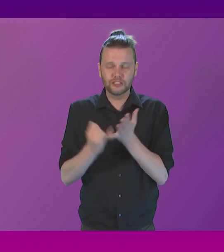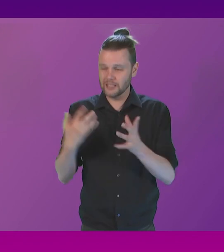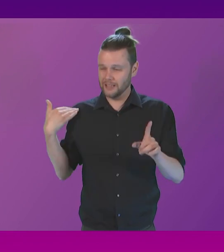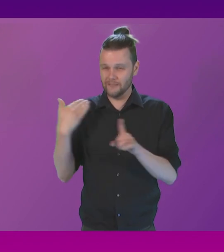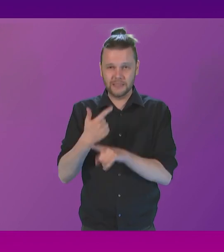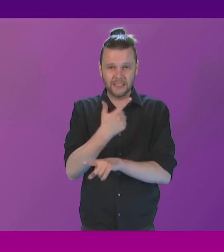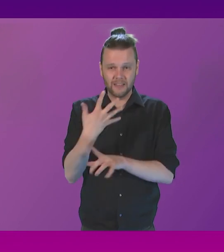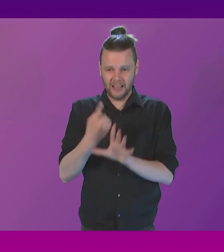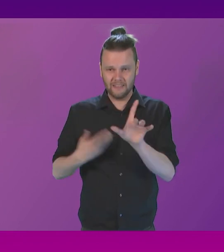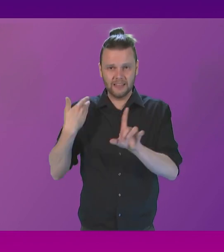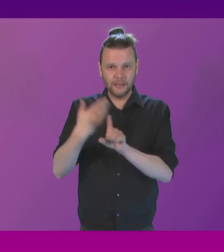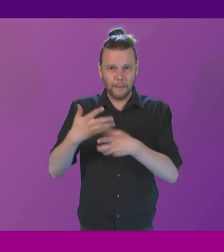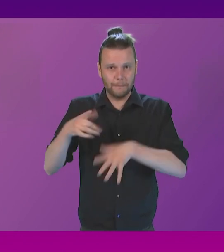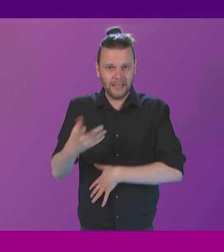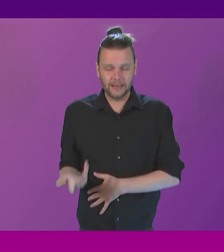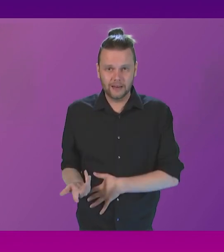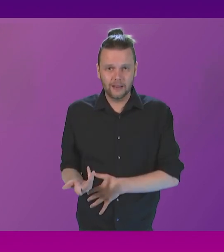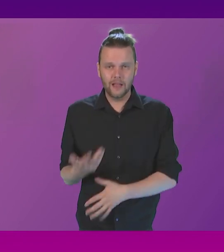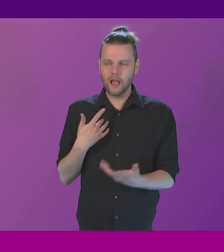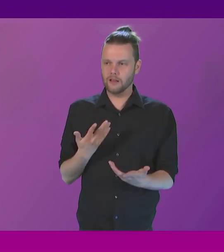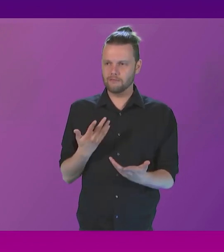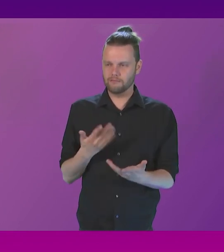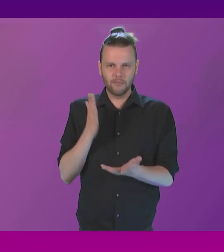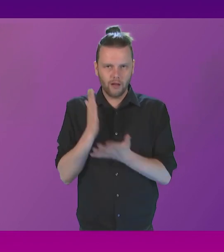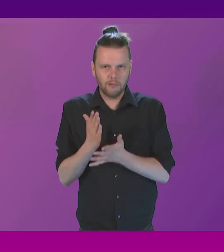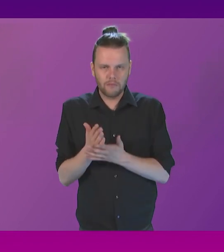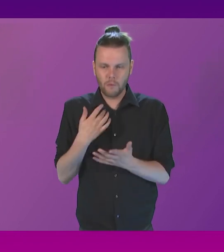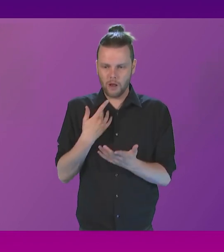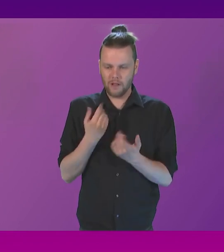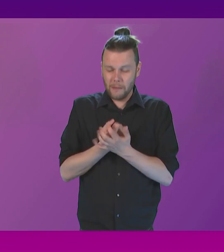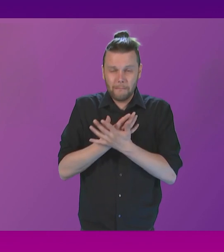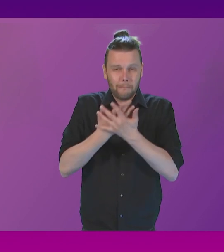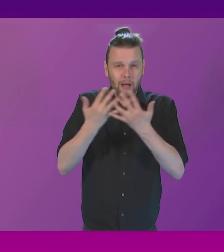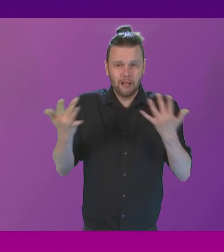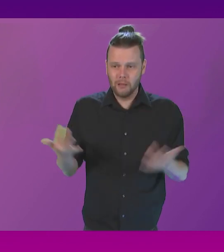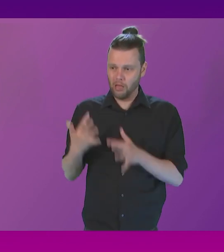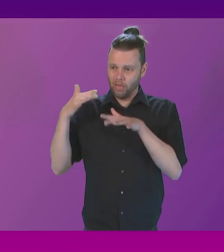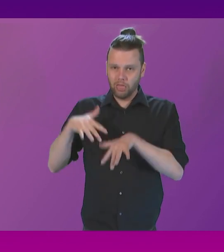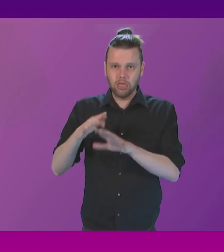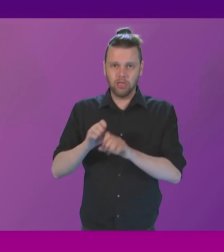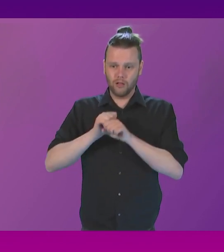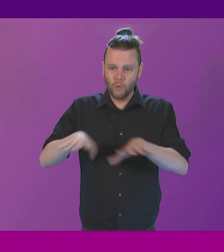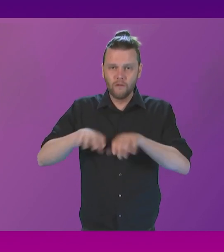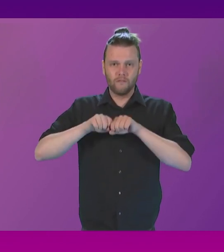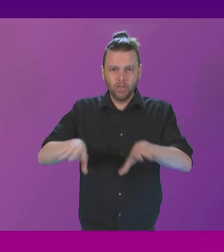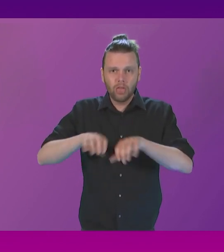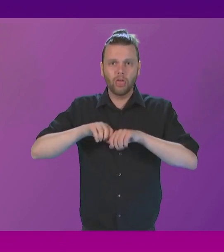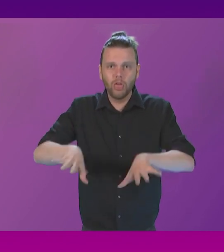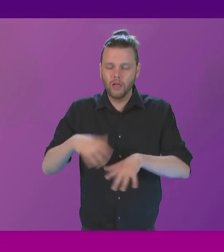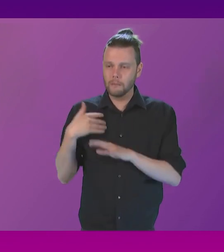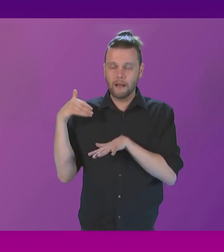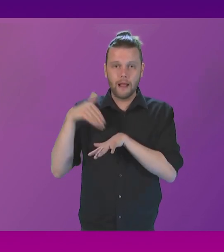75-year existence. There is no doubt that the multiple waves of the pandemic affected the NHS,